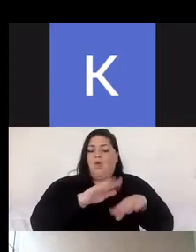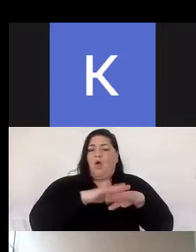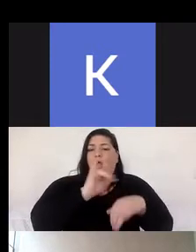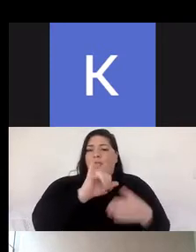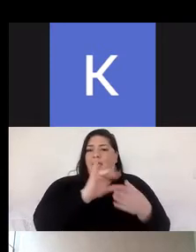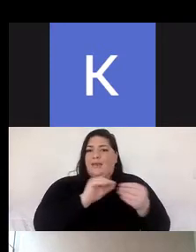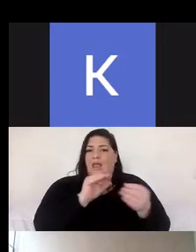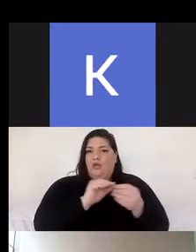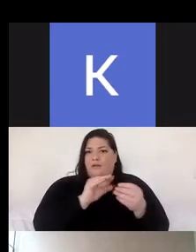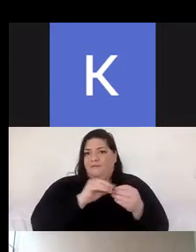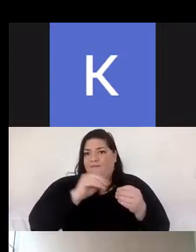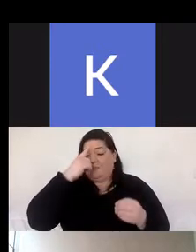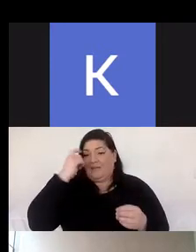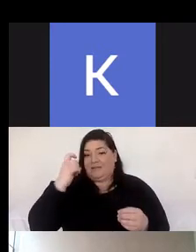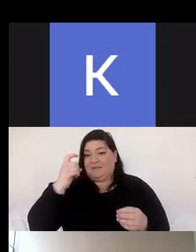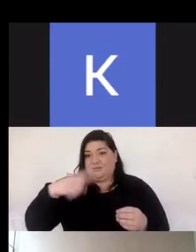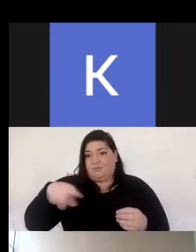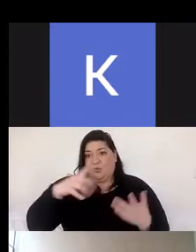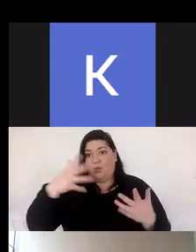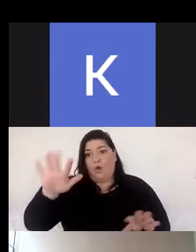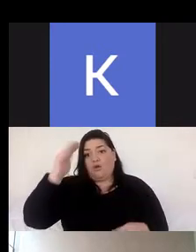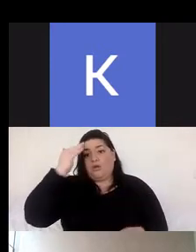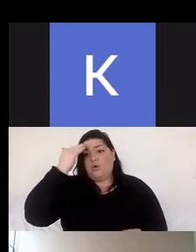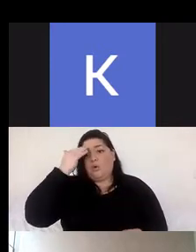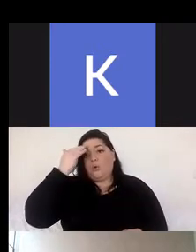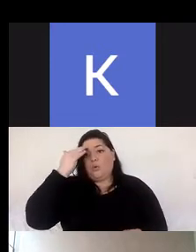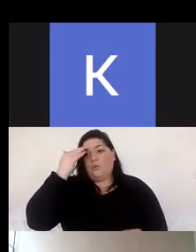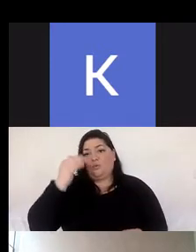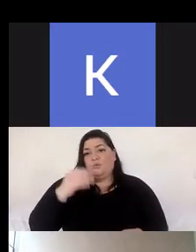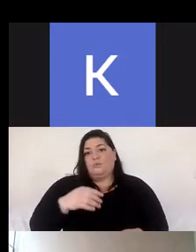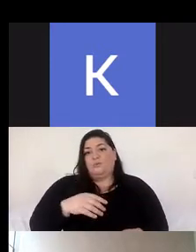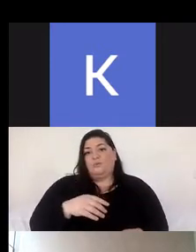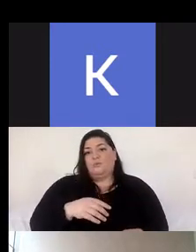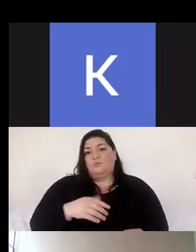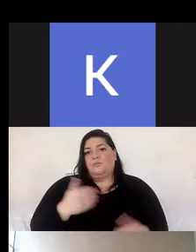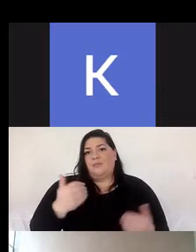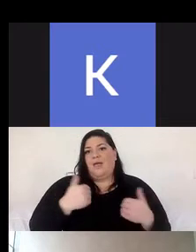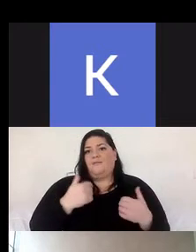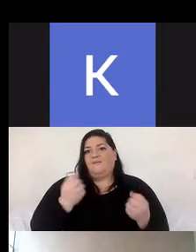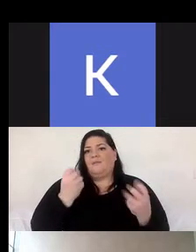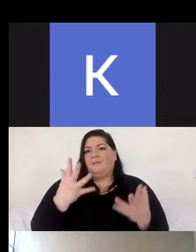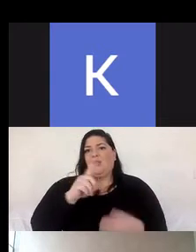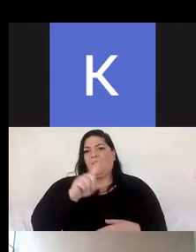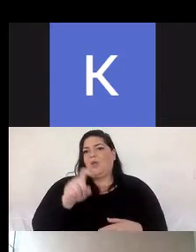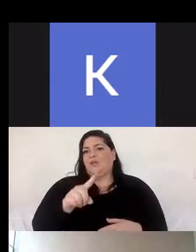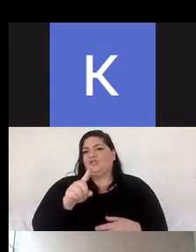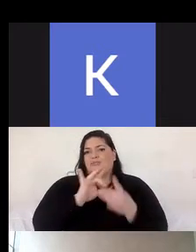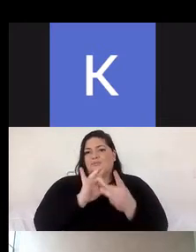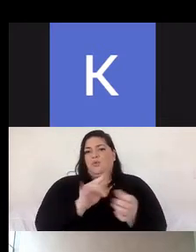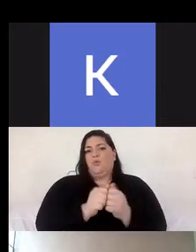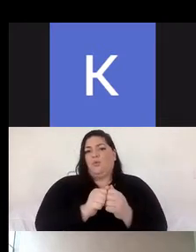Because, as you all know, there are not existing questions about sex trafficking in the quantitative data